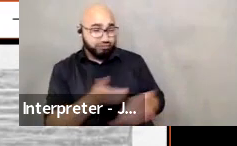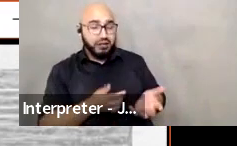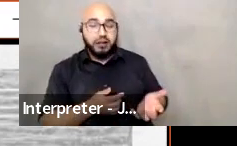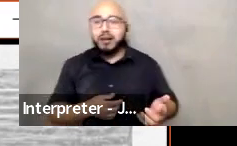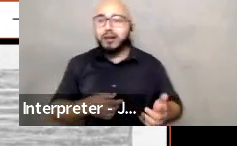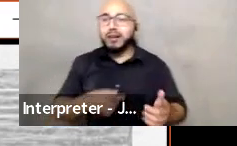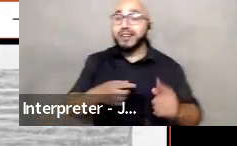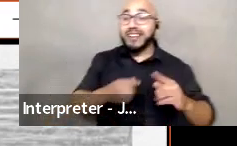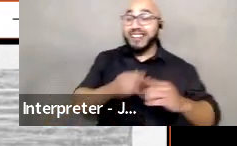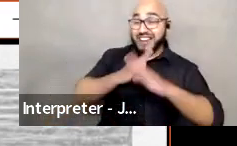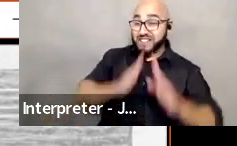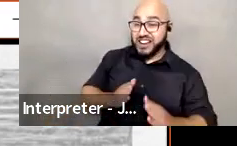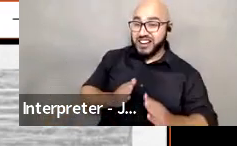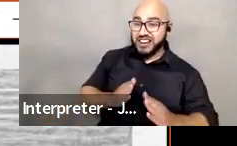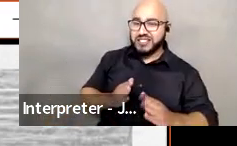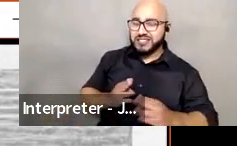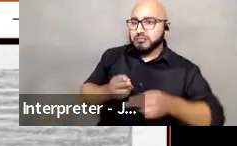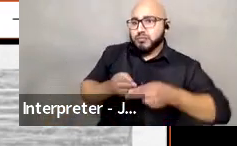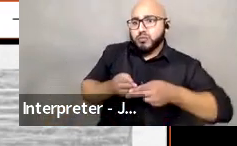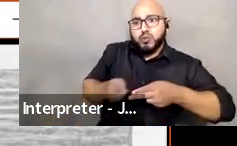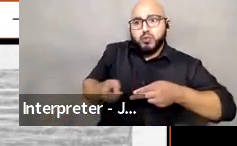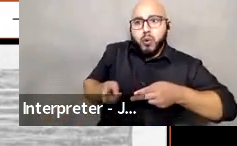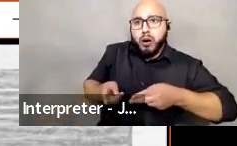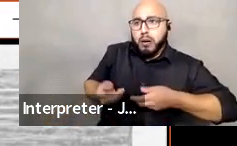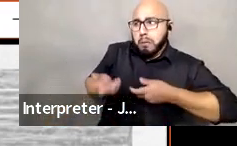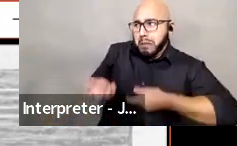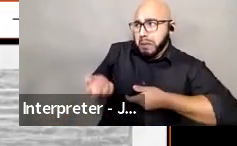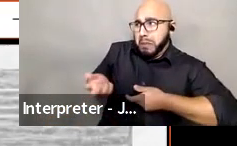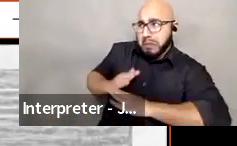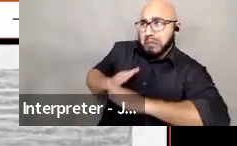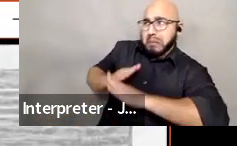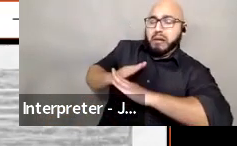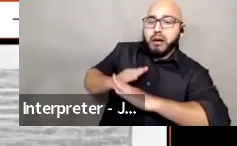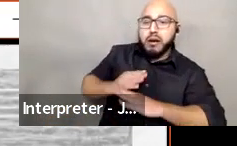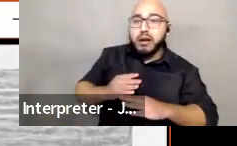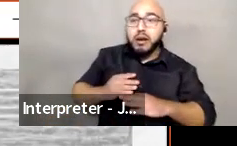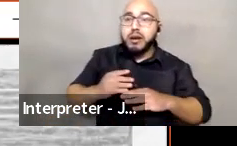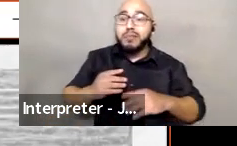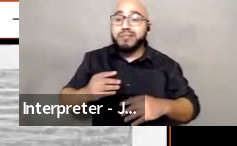As you can imagine. But once and three people were killed.